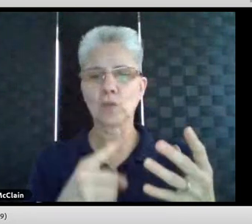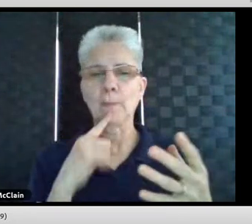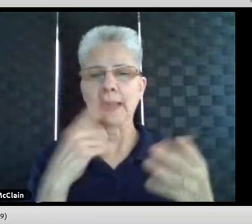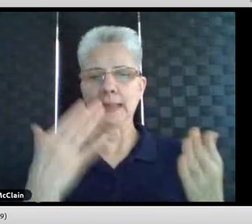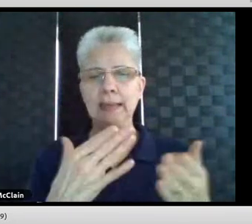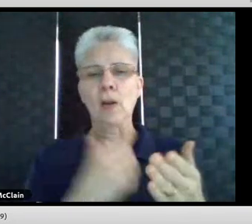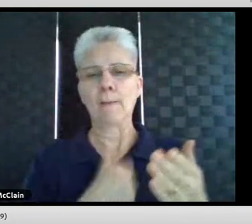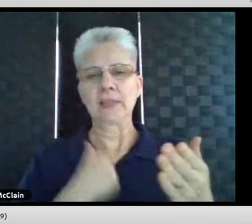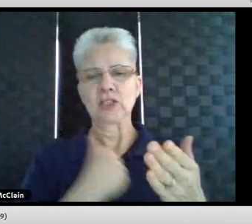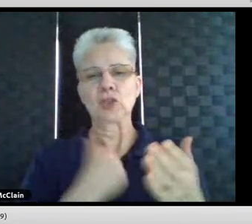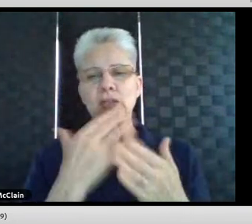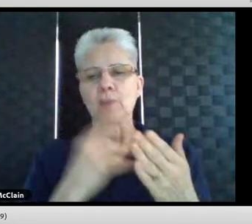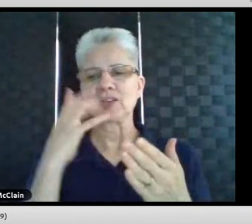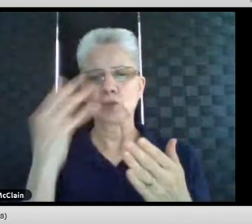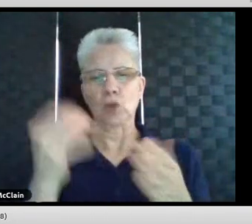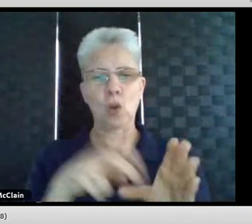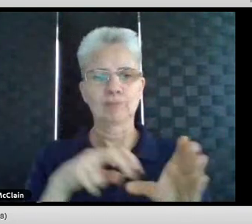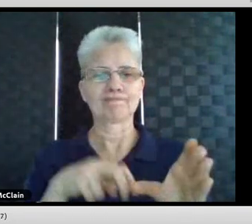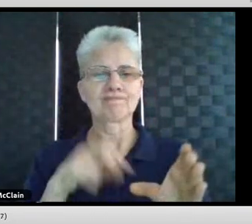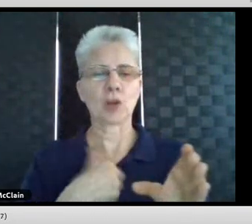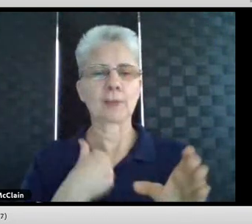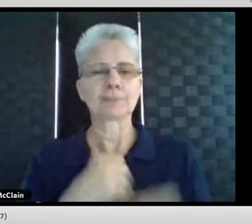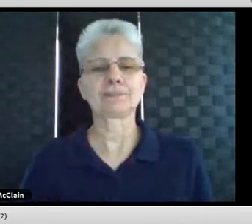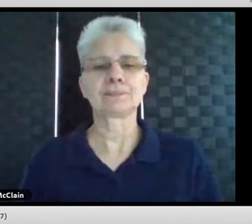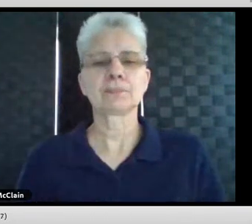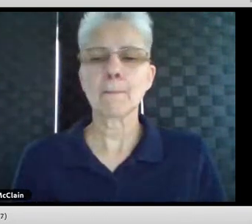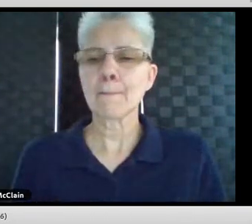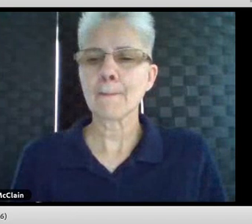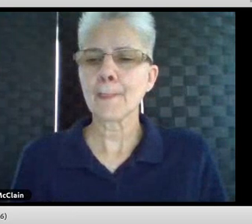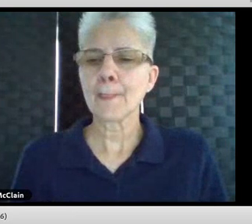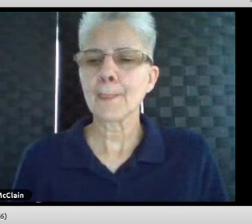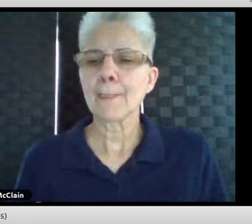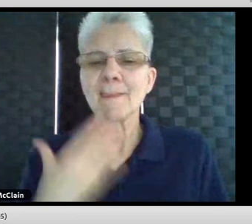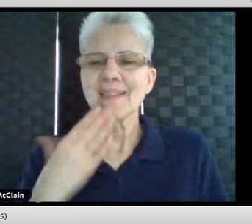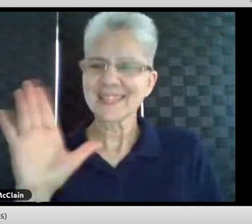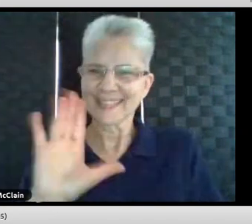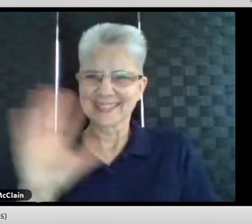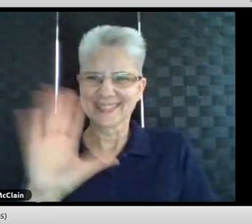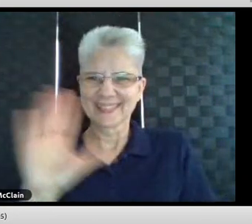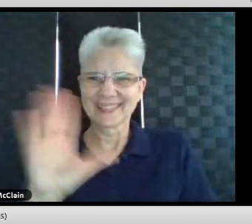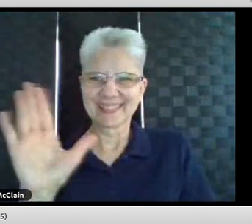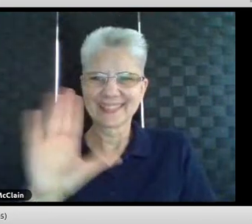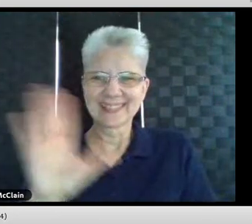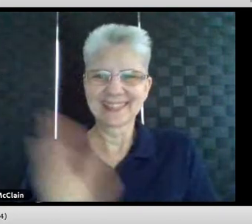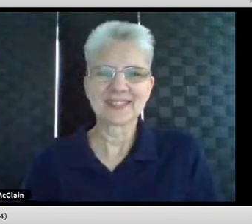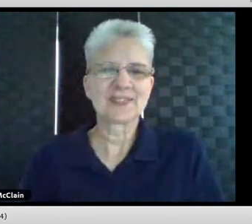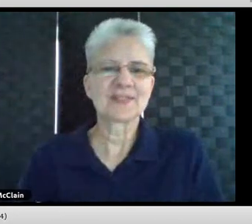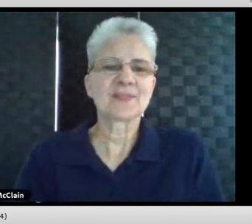and I'm sorry that some of you had to go. Thank you, Deb. Post: Thank you, Stephanie,